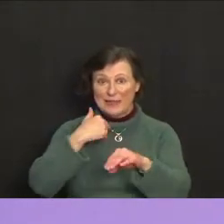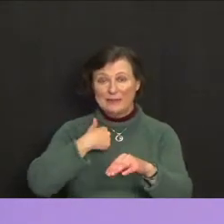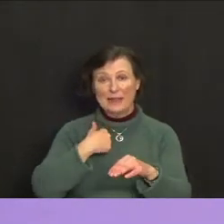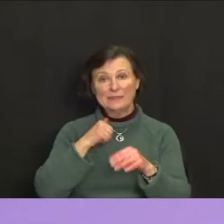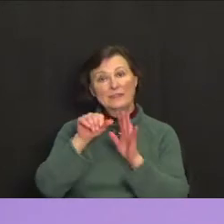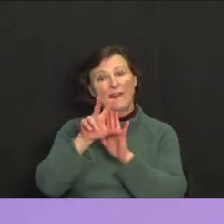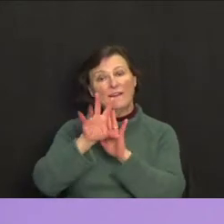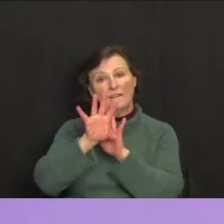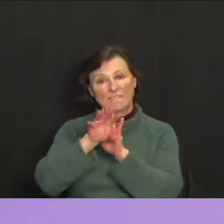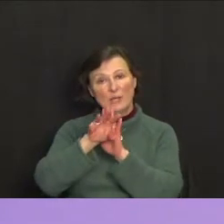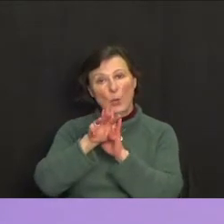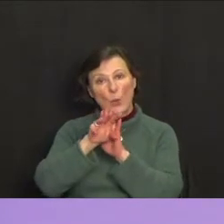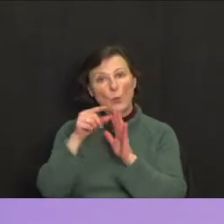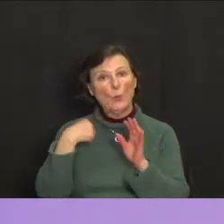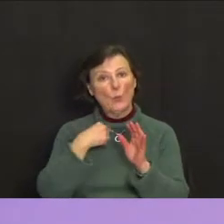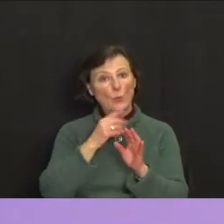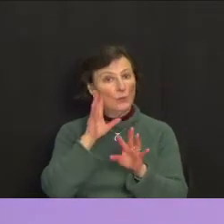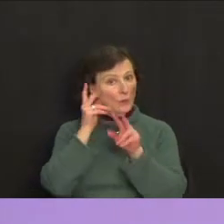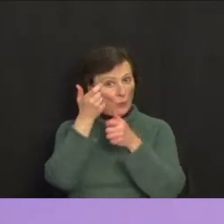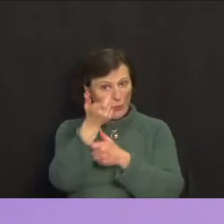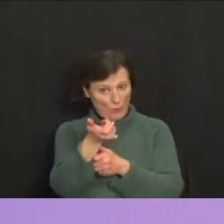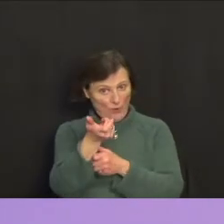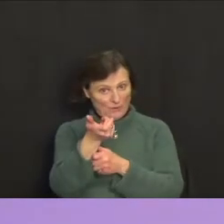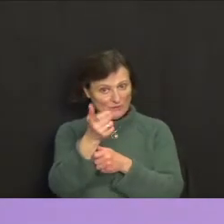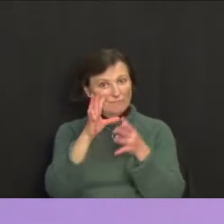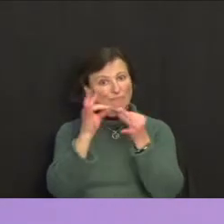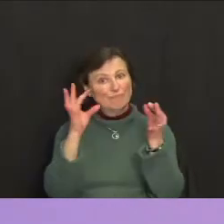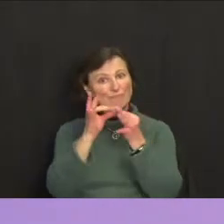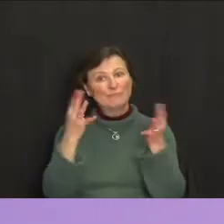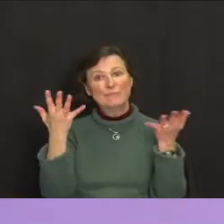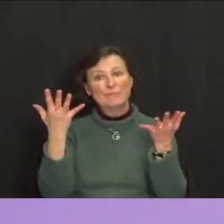that we are going to watch telling about what's been going on the past year.